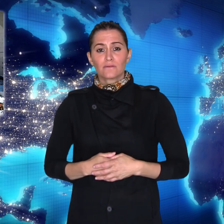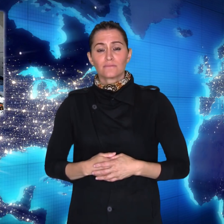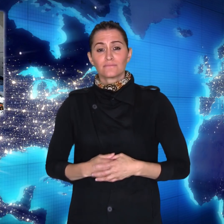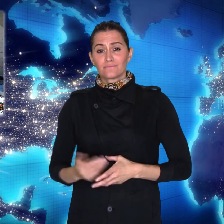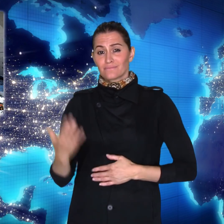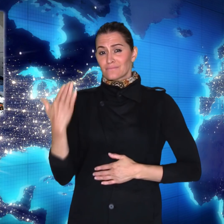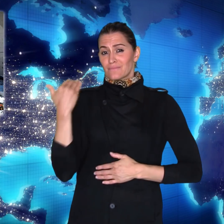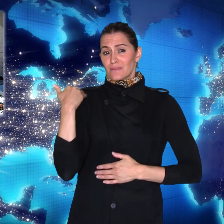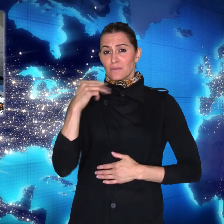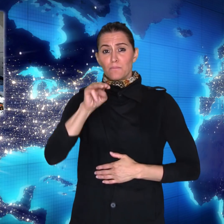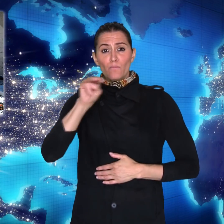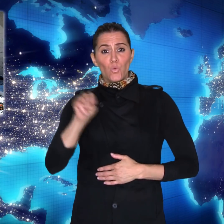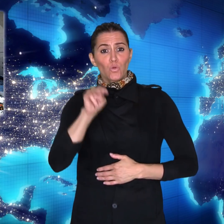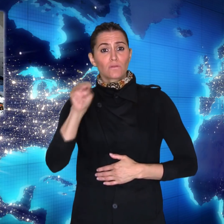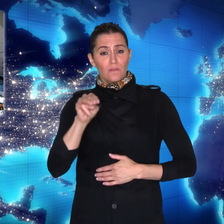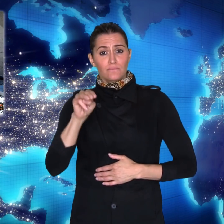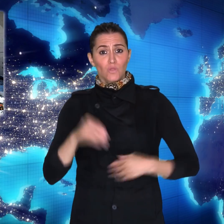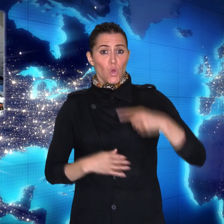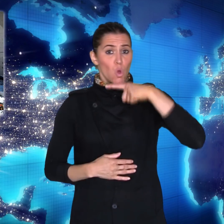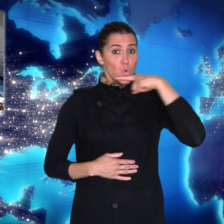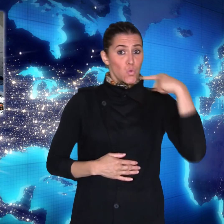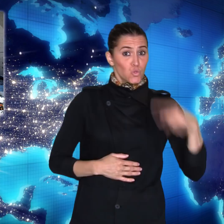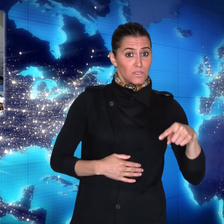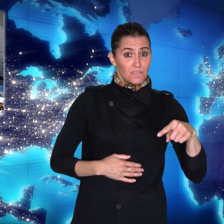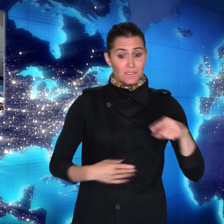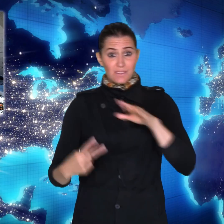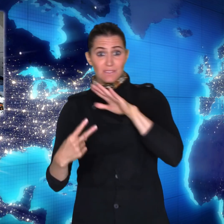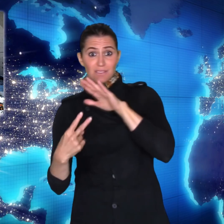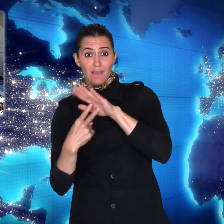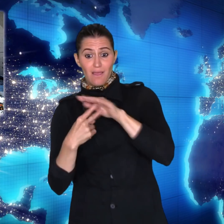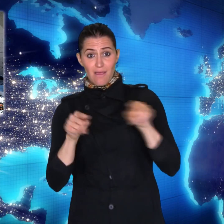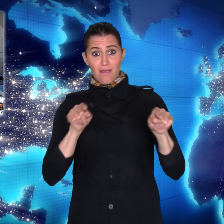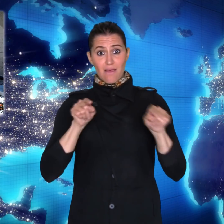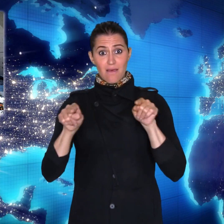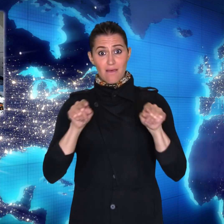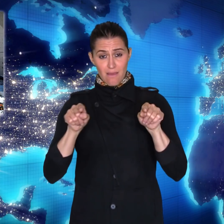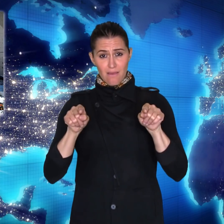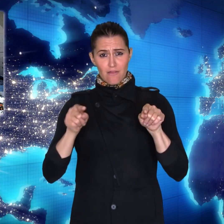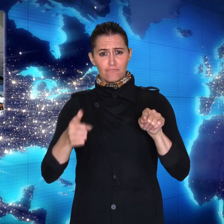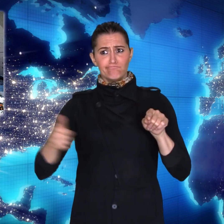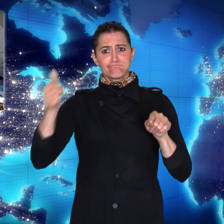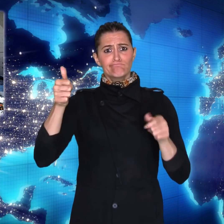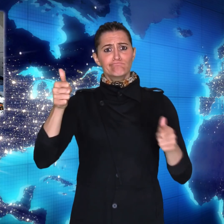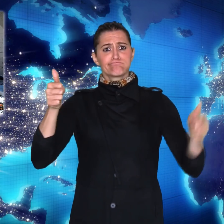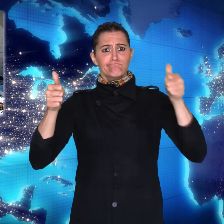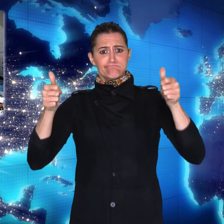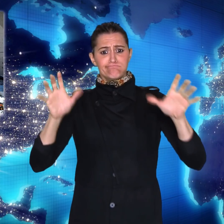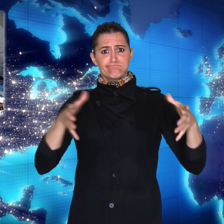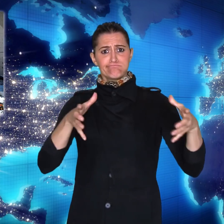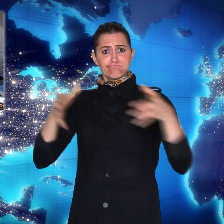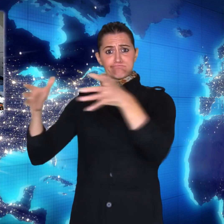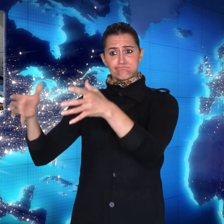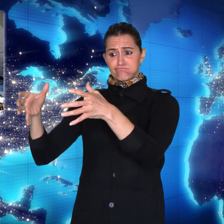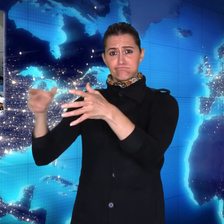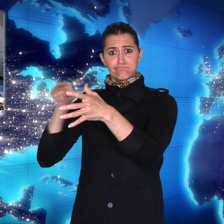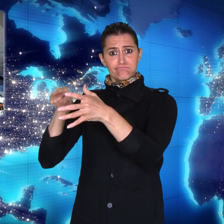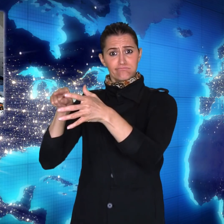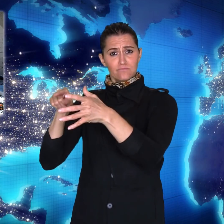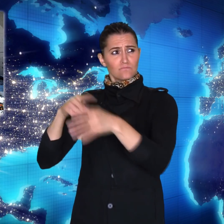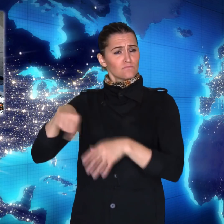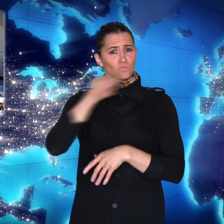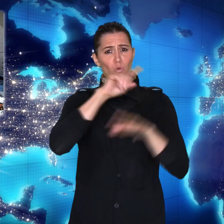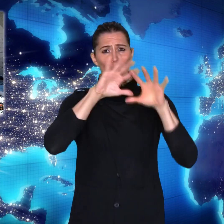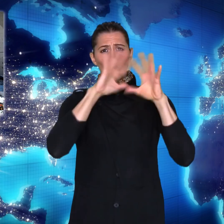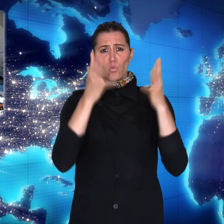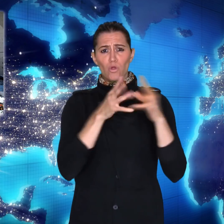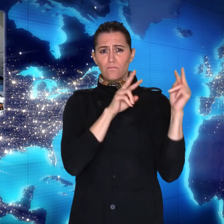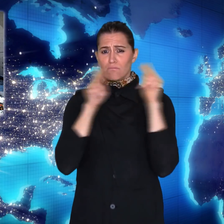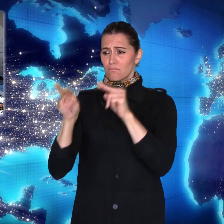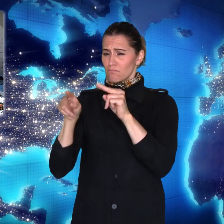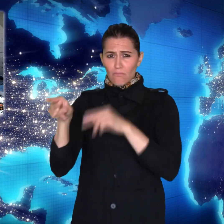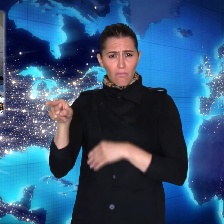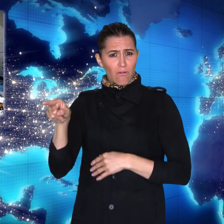On Monday, Russian and Syrian officials